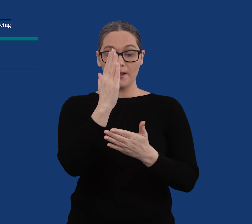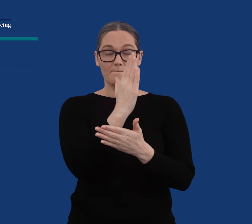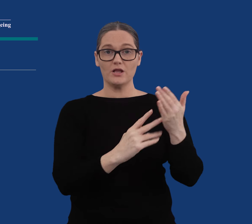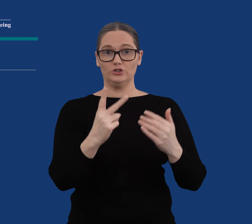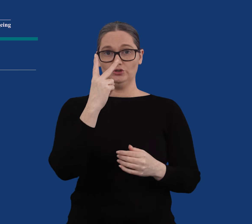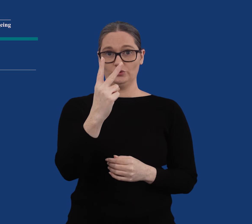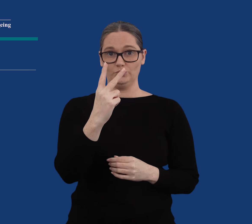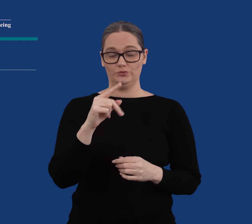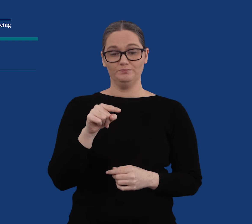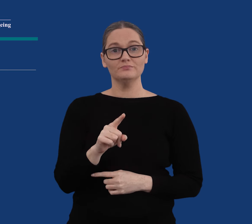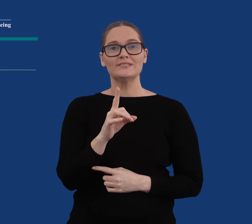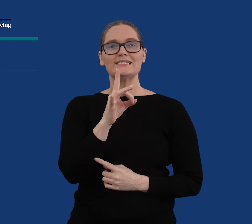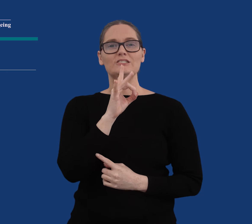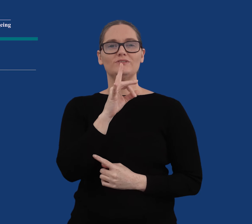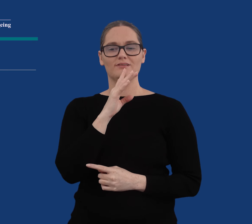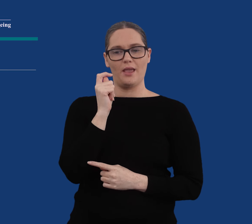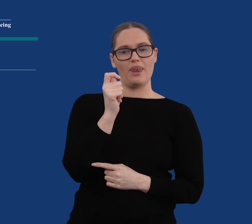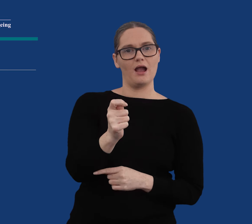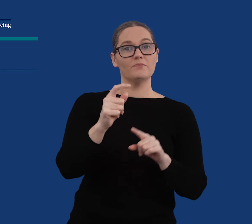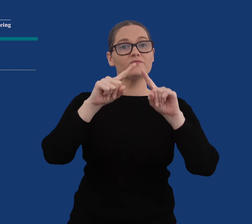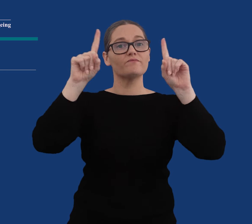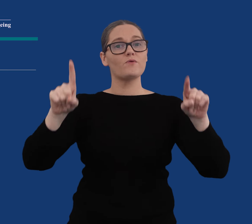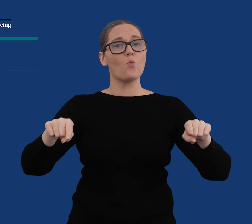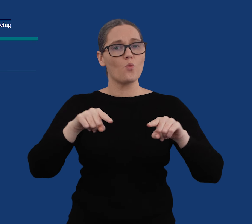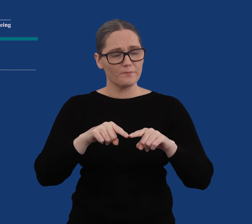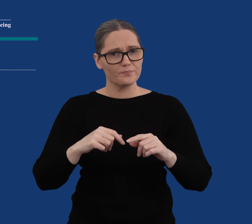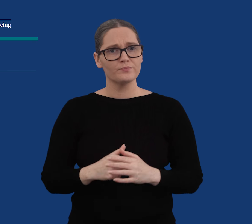Part 2 – Electronic claims forms